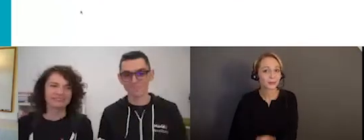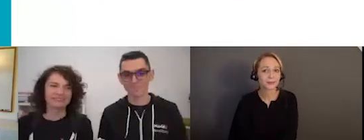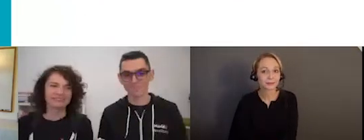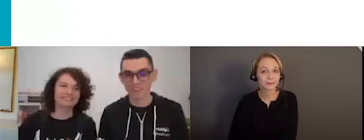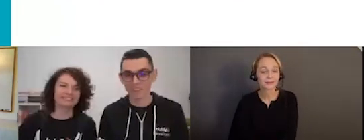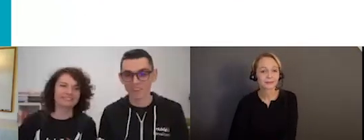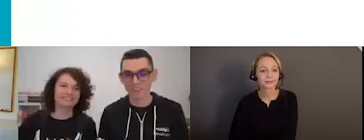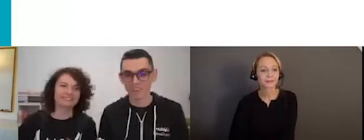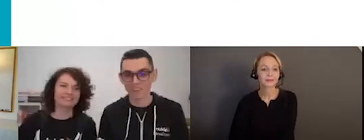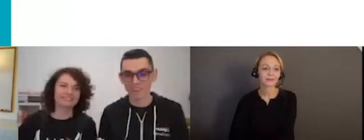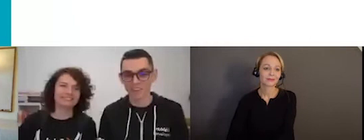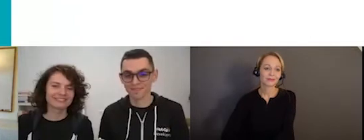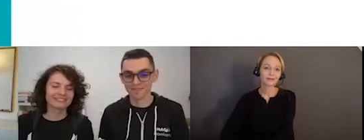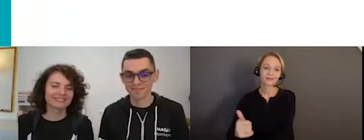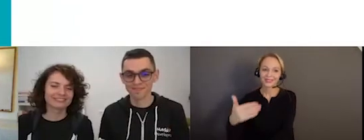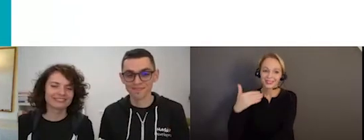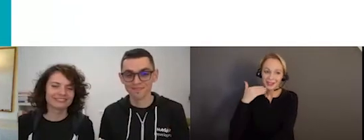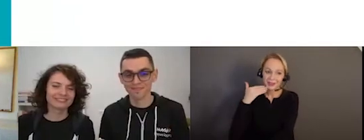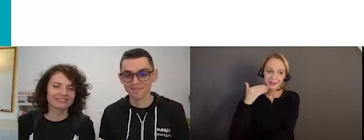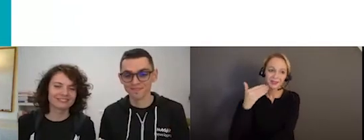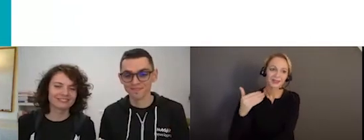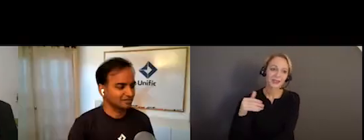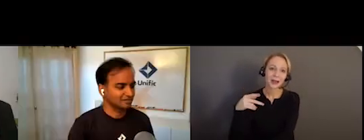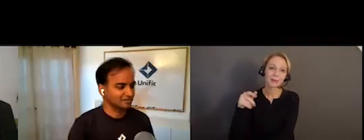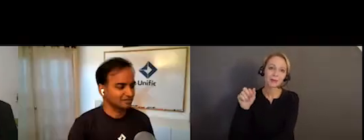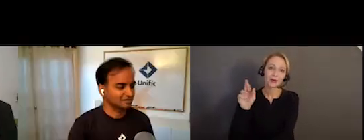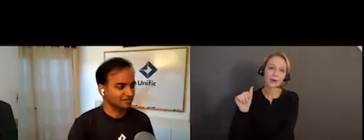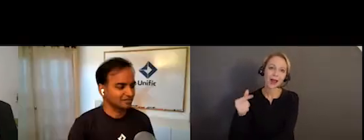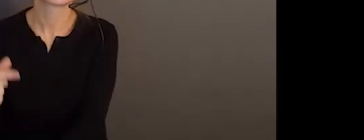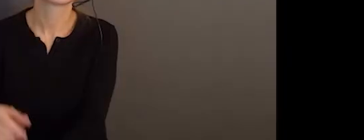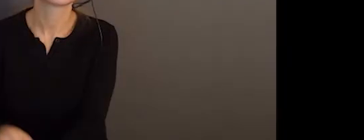OLIA AND ROMAN. THANK YOU VERY MUCH. THANKS PARAG.